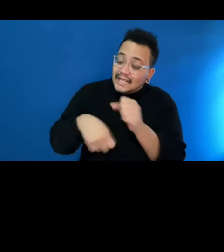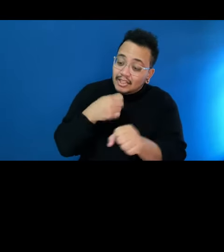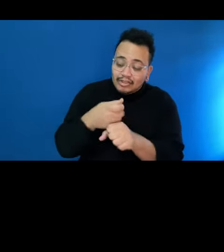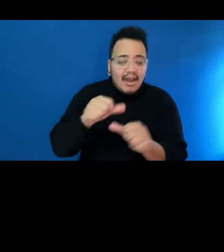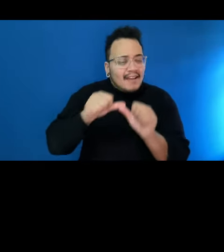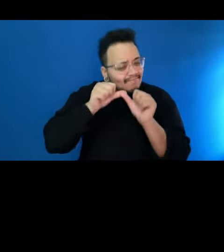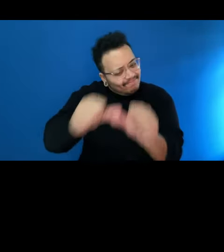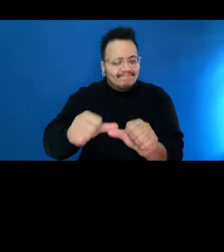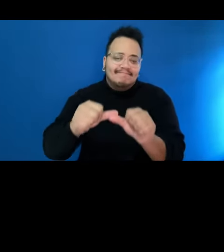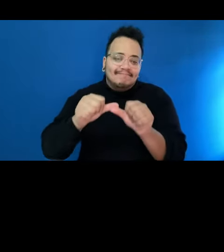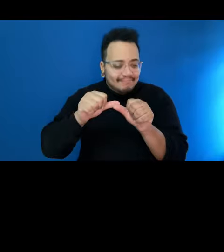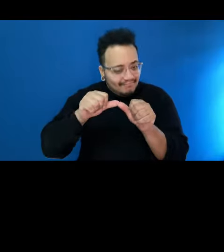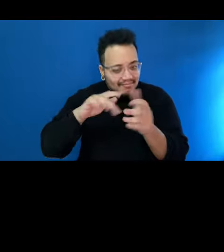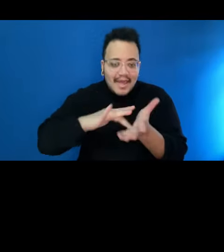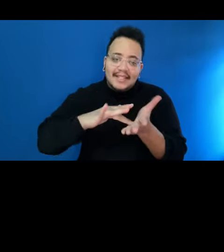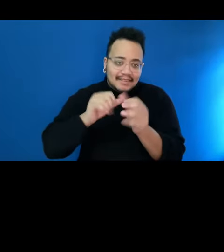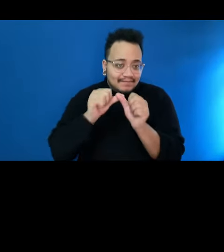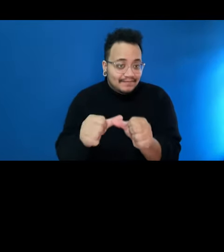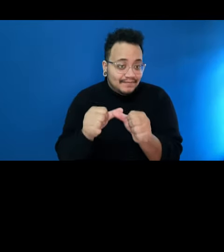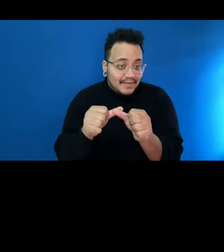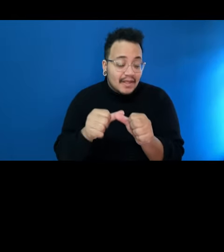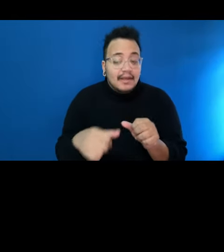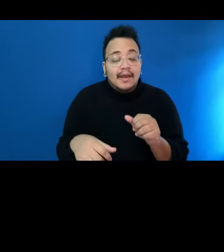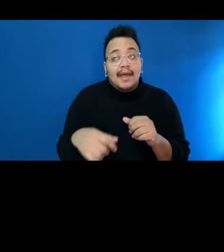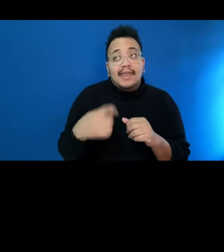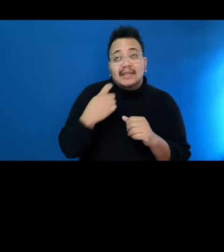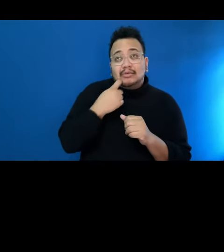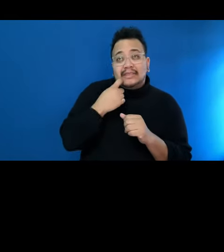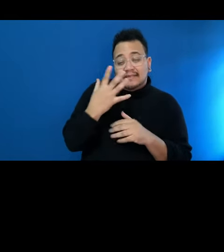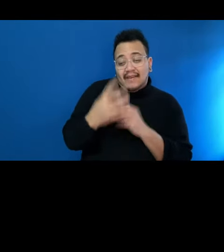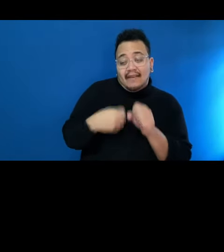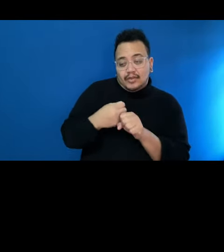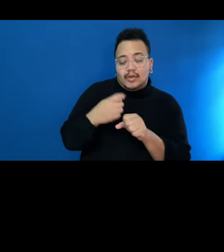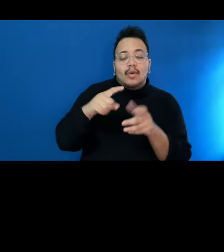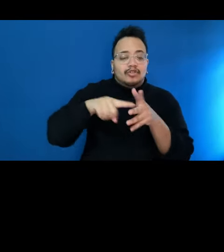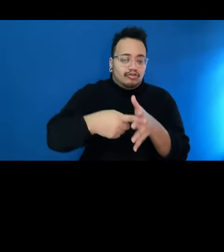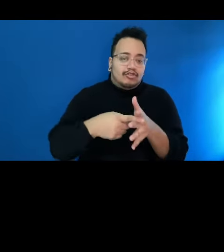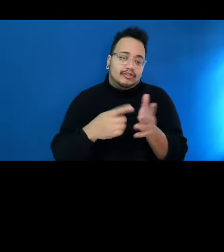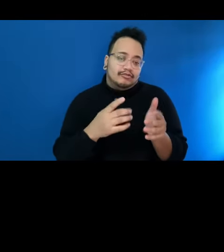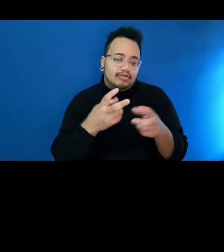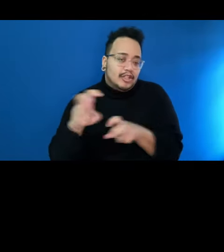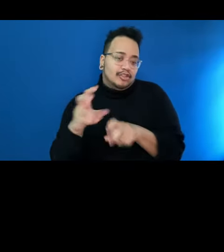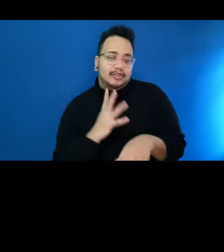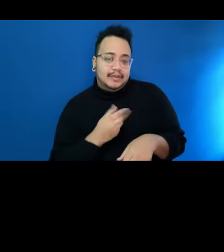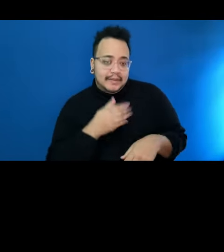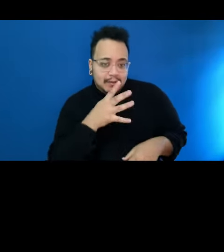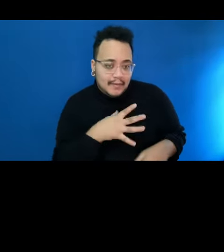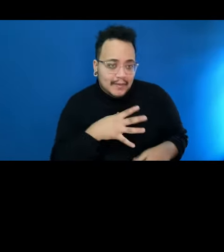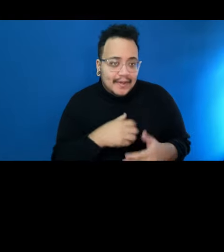and I've transitioned within the last five. I continue to see this fabulous doctor,